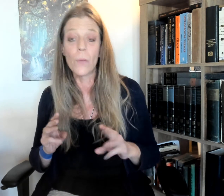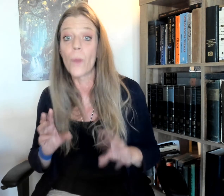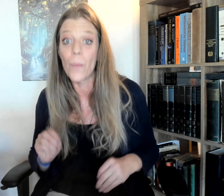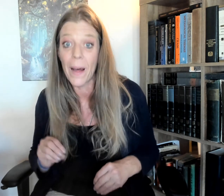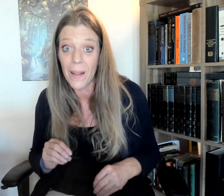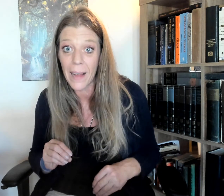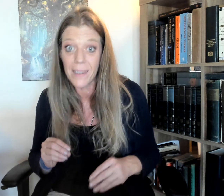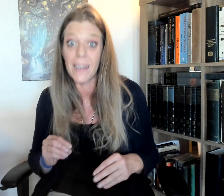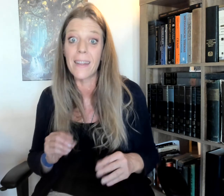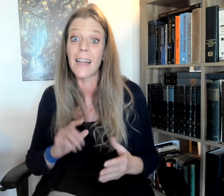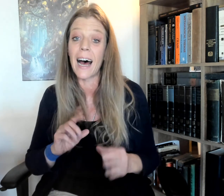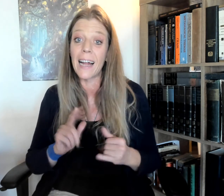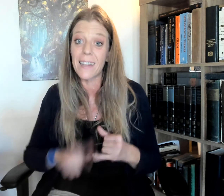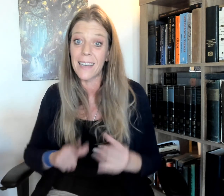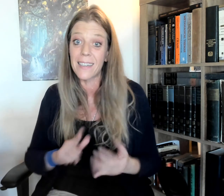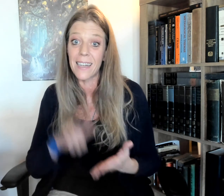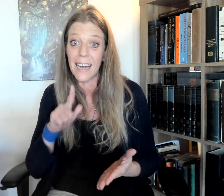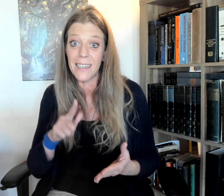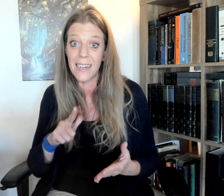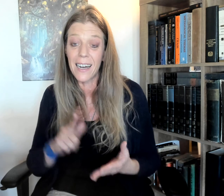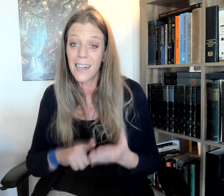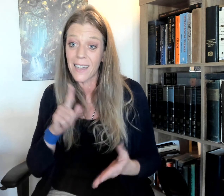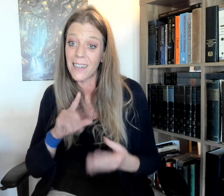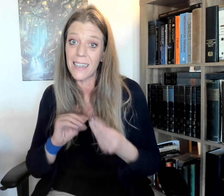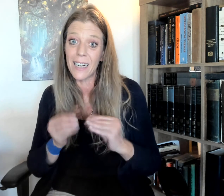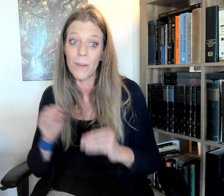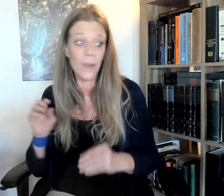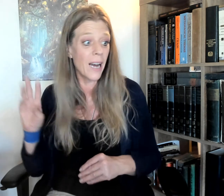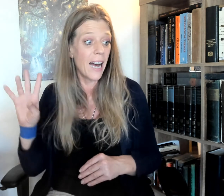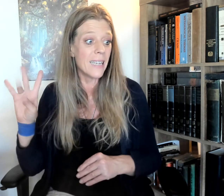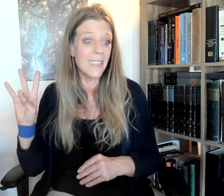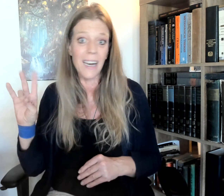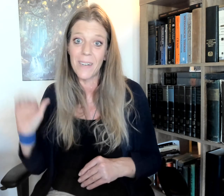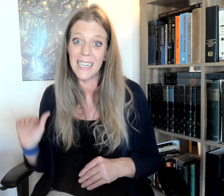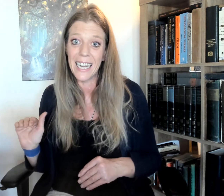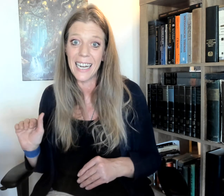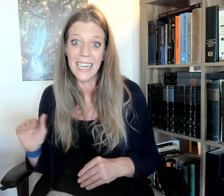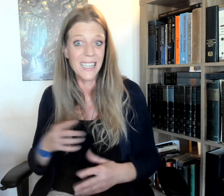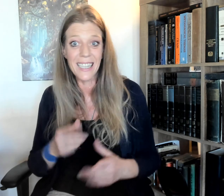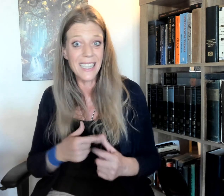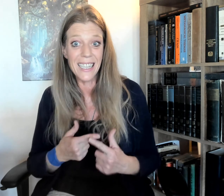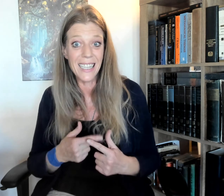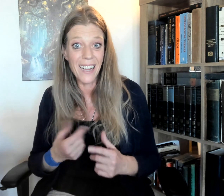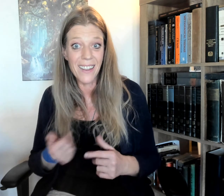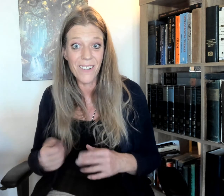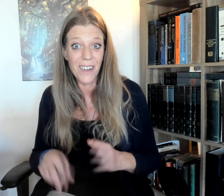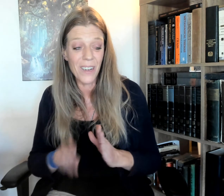No, not the last! The last lesson! Lesson #17, then the Review.